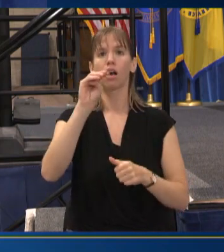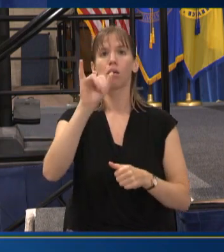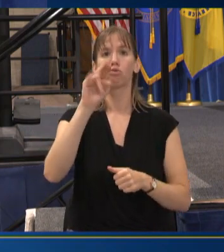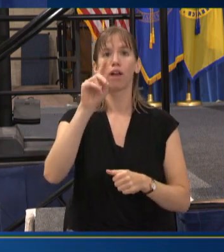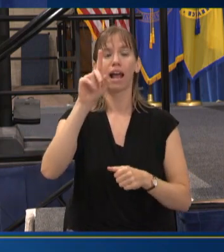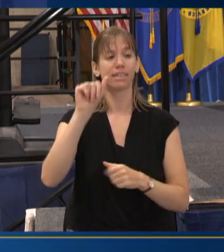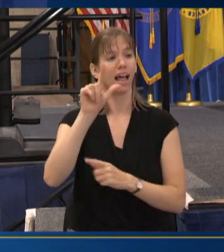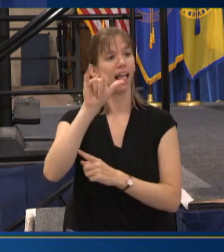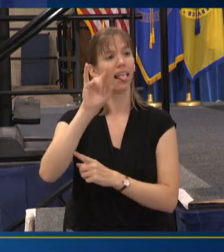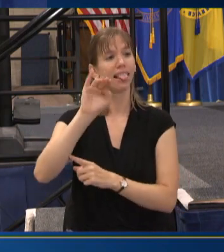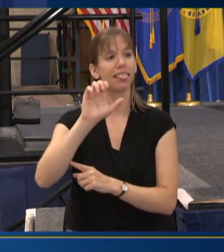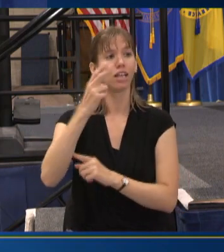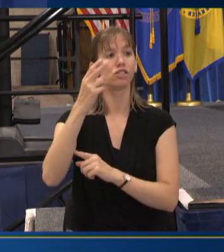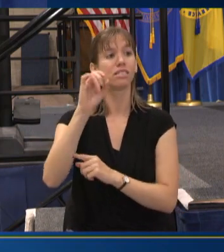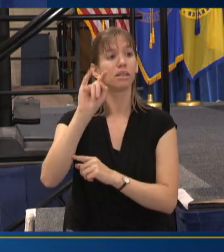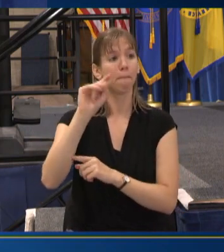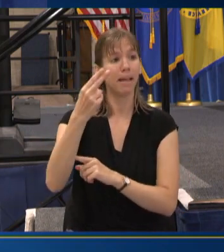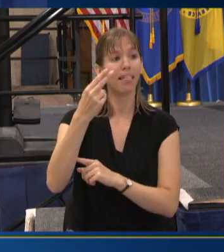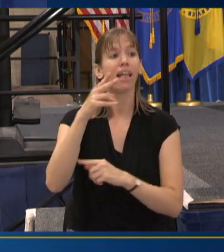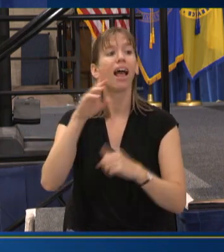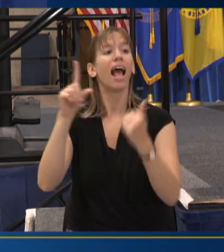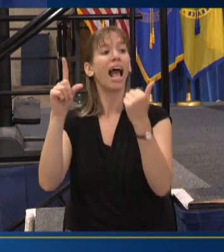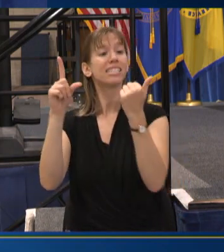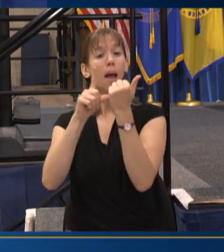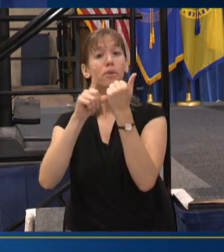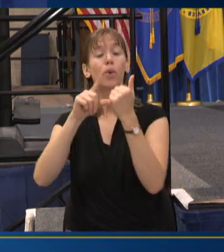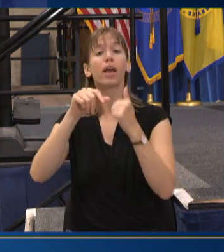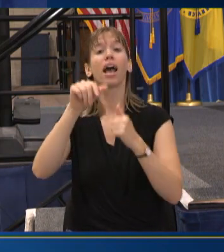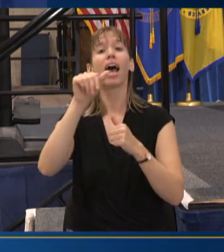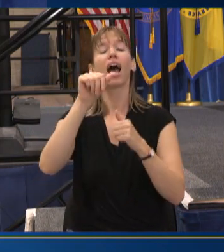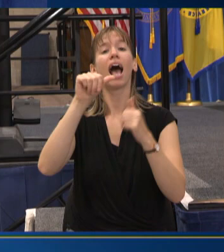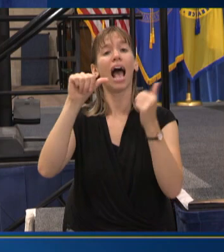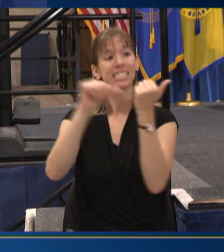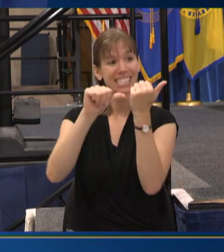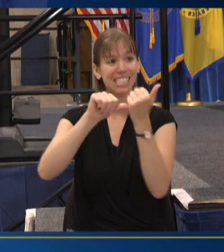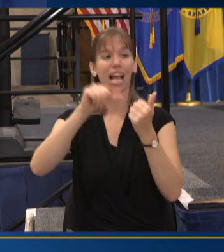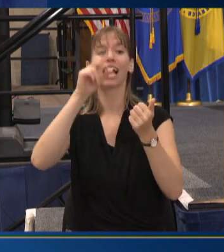Secretary for Human Services Policy and also has the title of senior Official